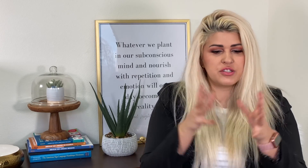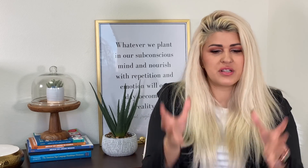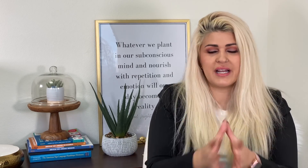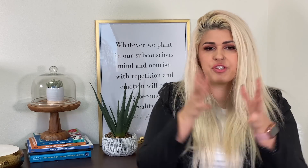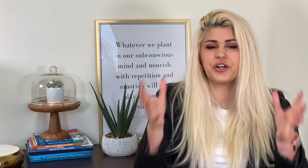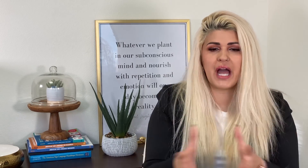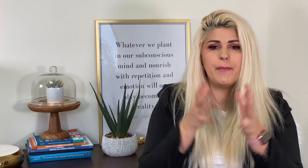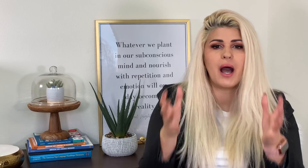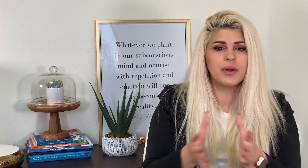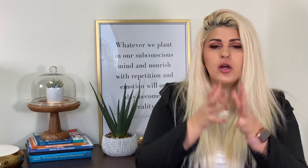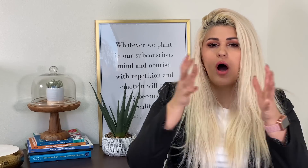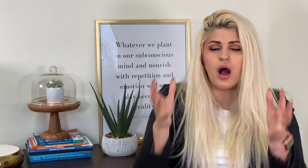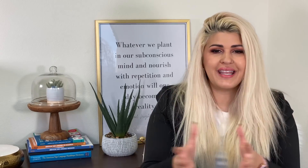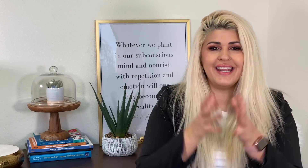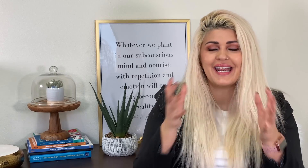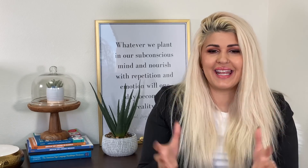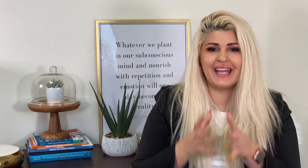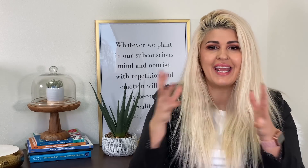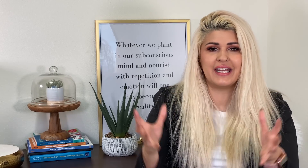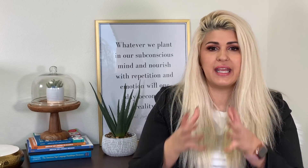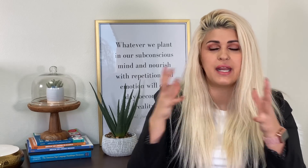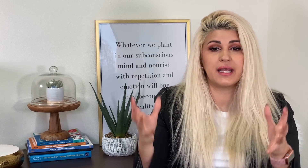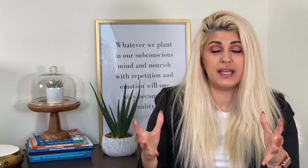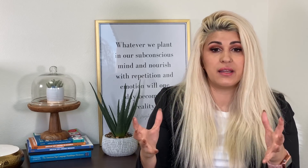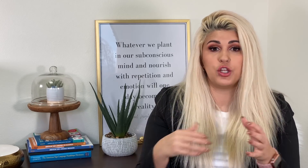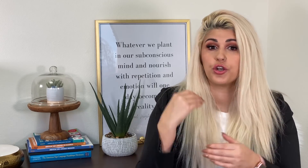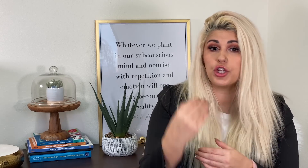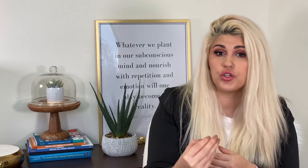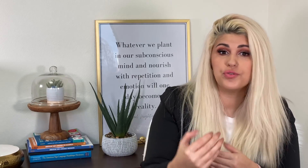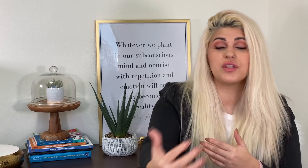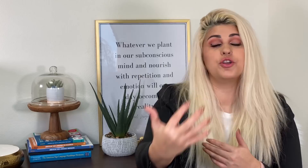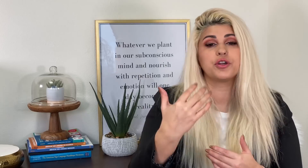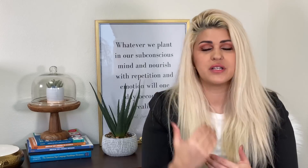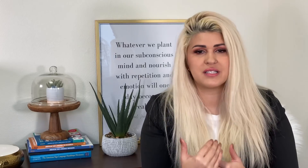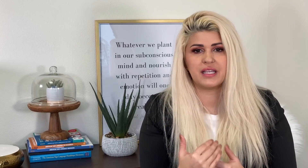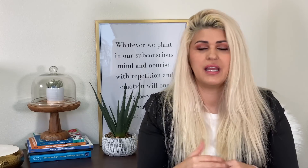These are the signs that are gonna come up again and again and again and again, that you're gonna use, that you're gonna see.